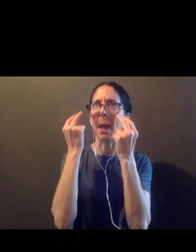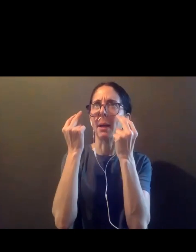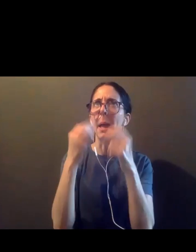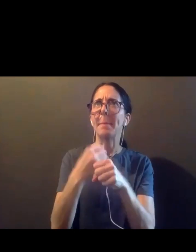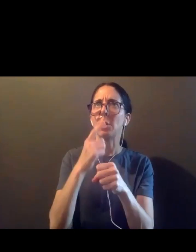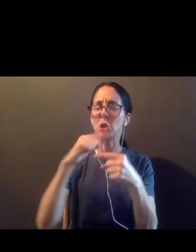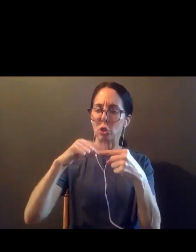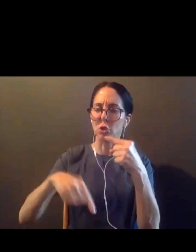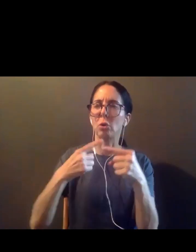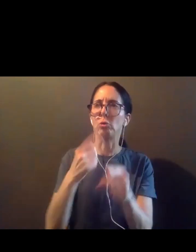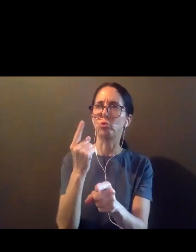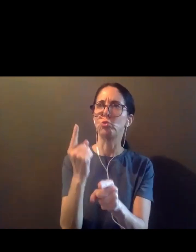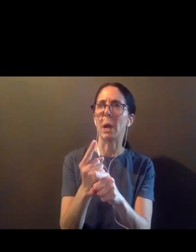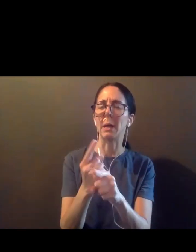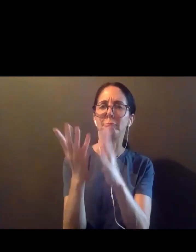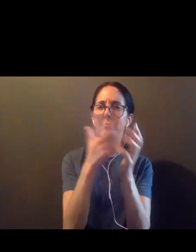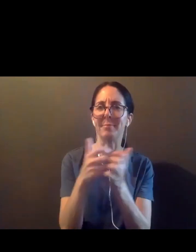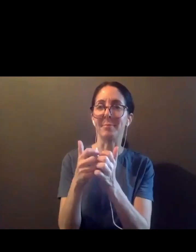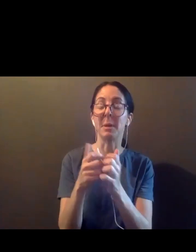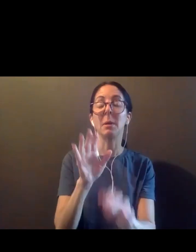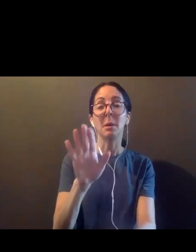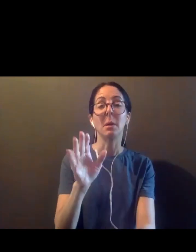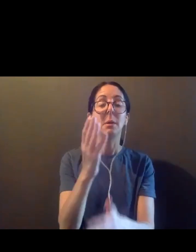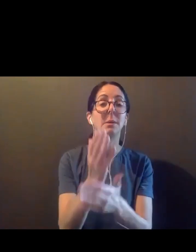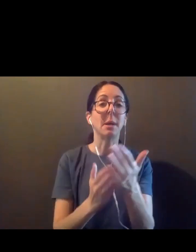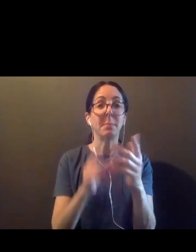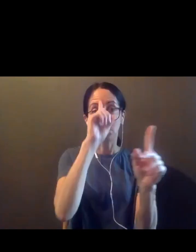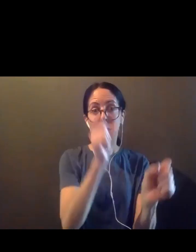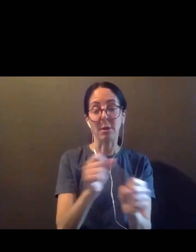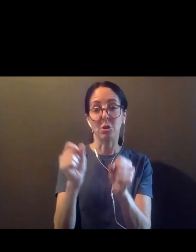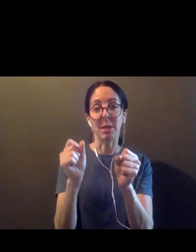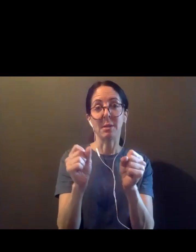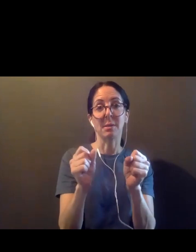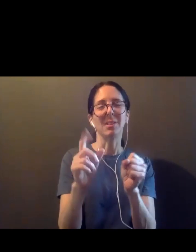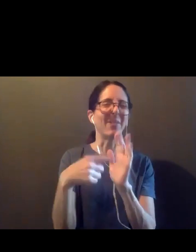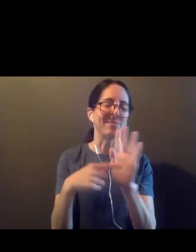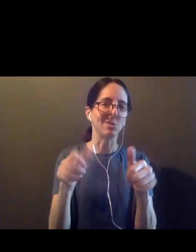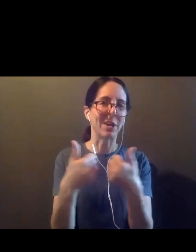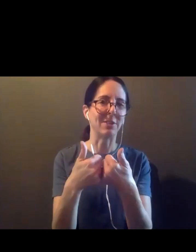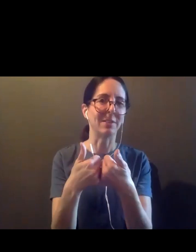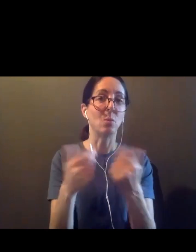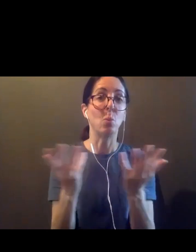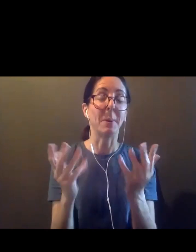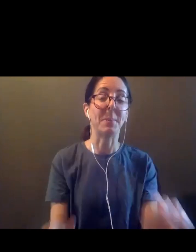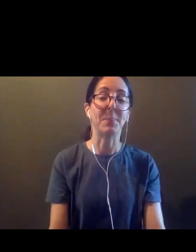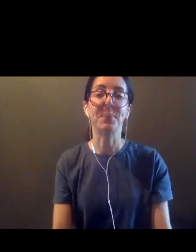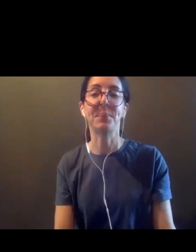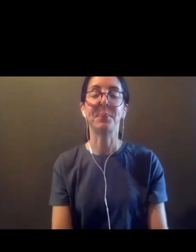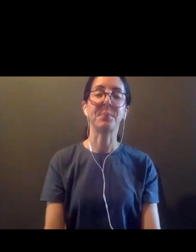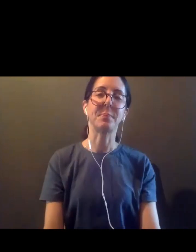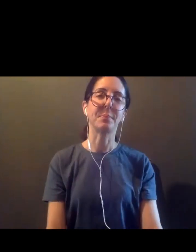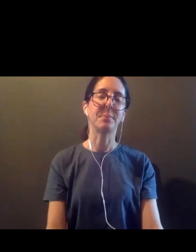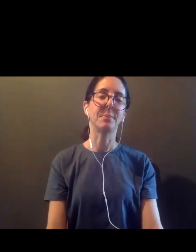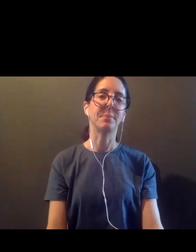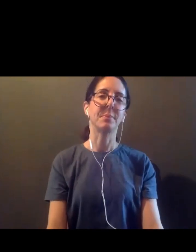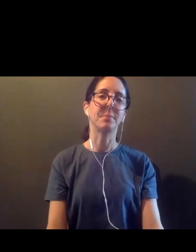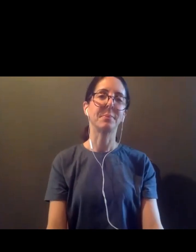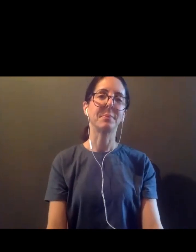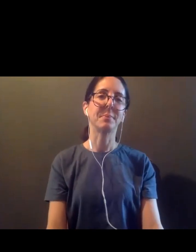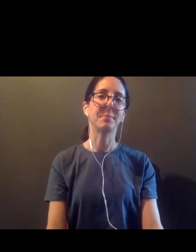So, some of the strategies that, with challenges, is understanding how to ensure, especially